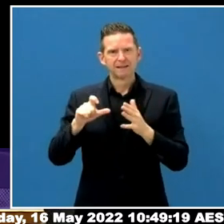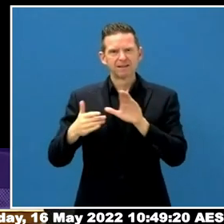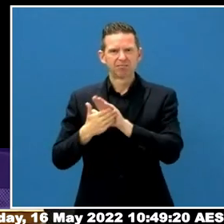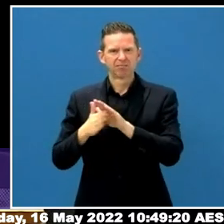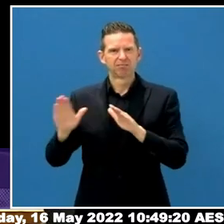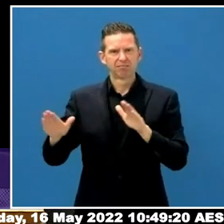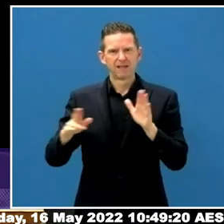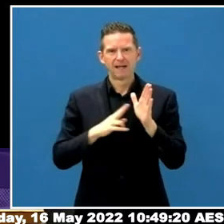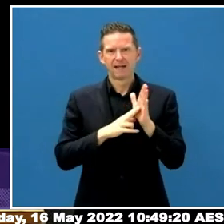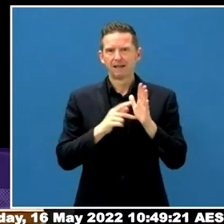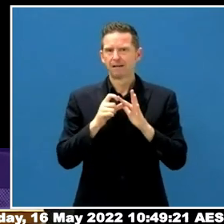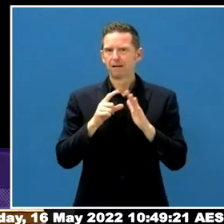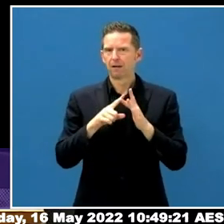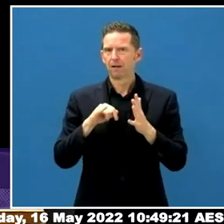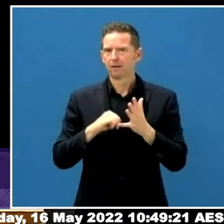otherwise known as the NDIS Commission.